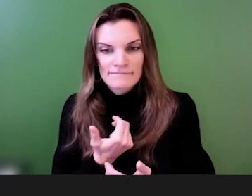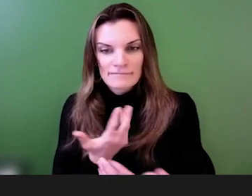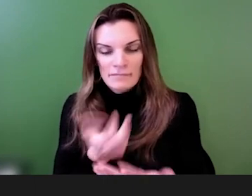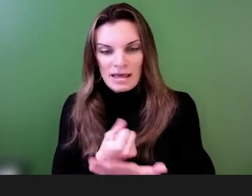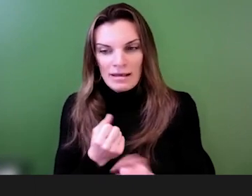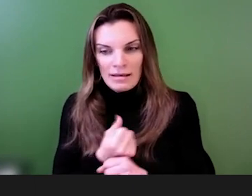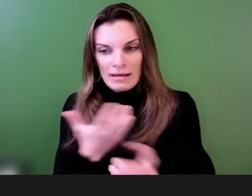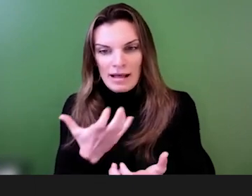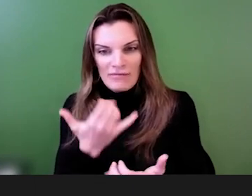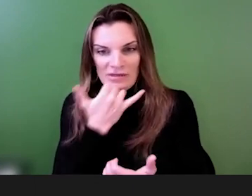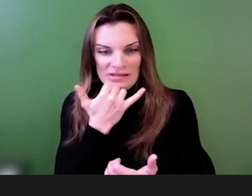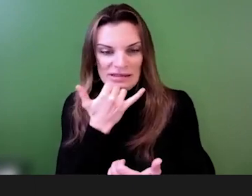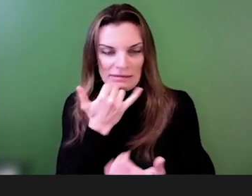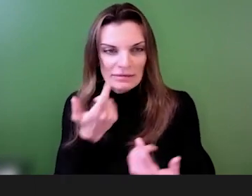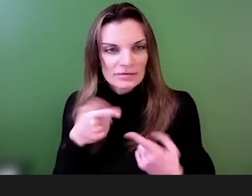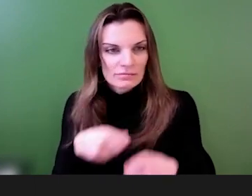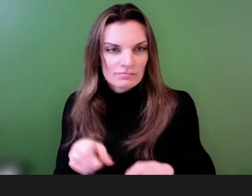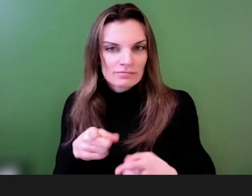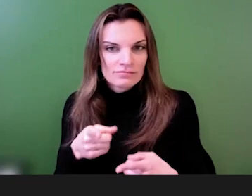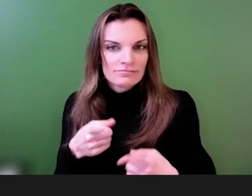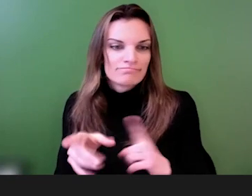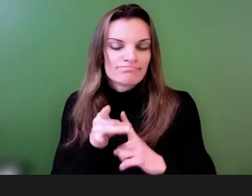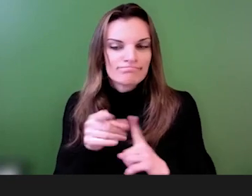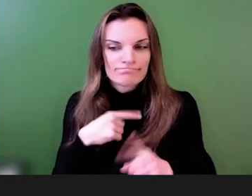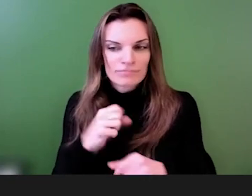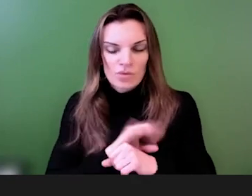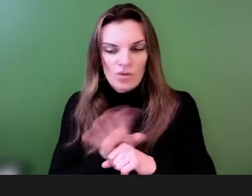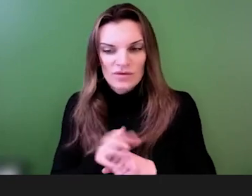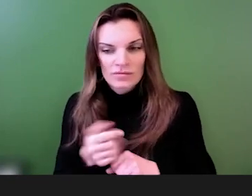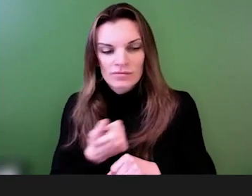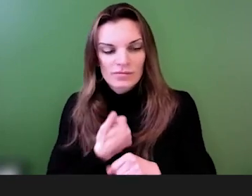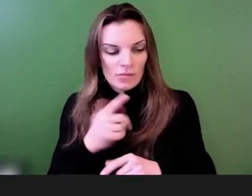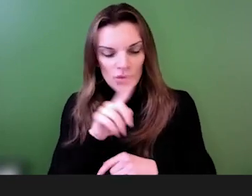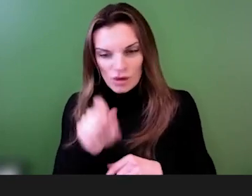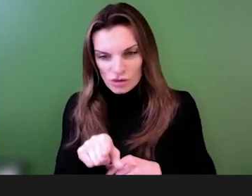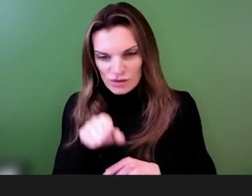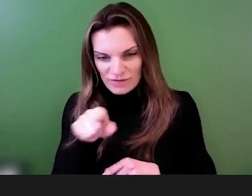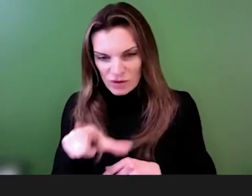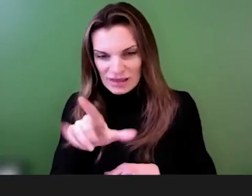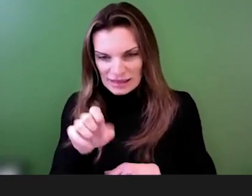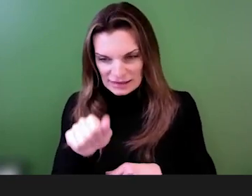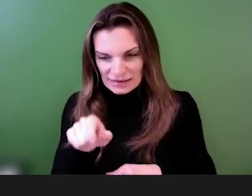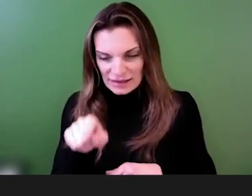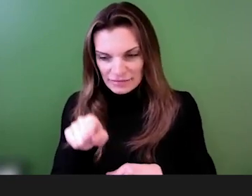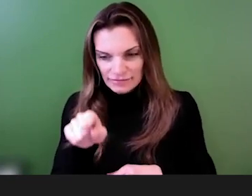along the way while having COVID. But I was -- I had a question for Lisa. I was